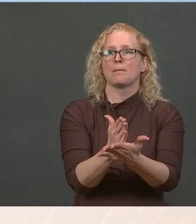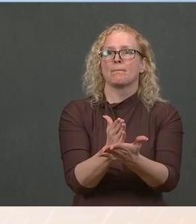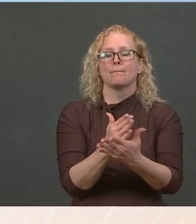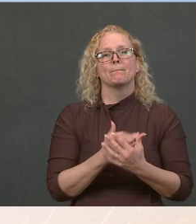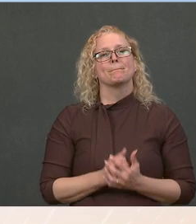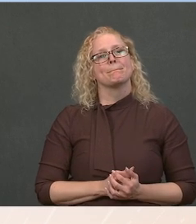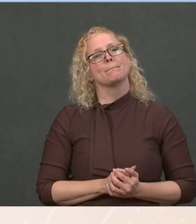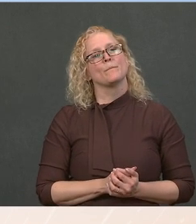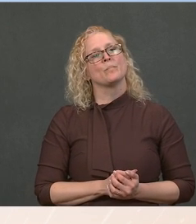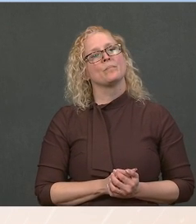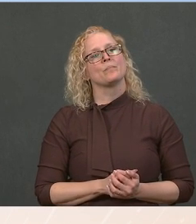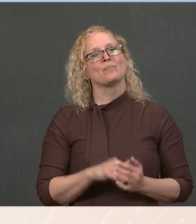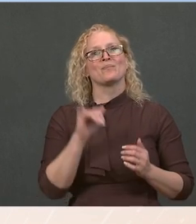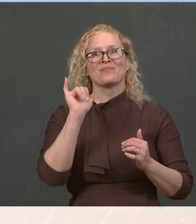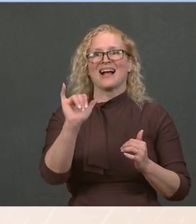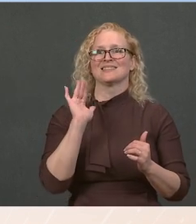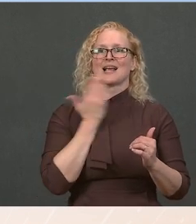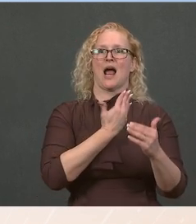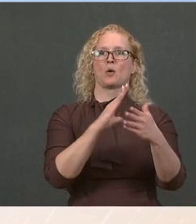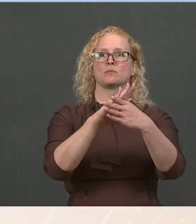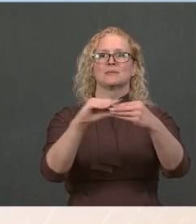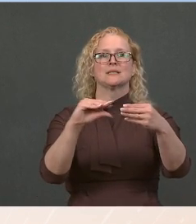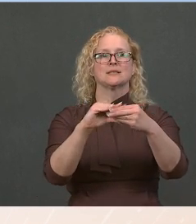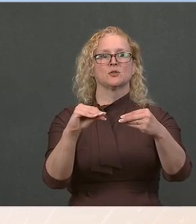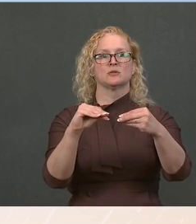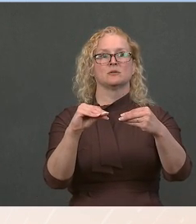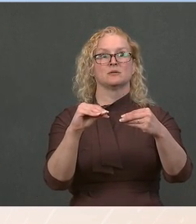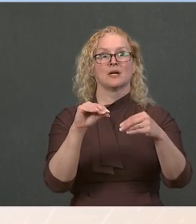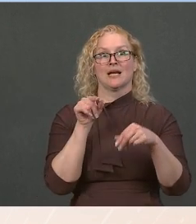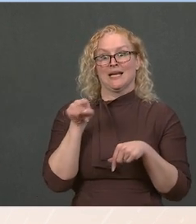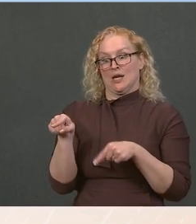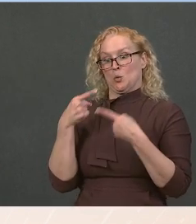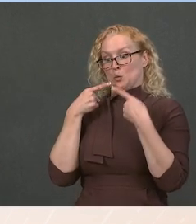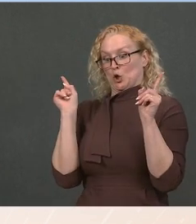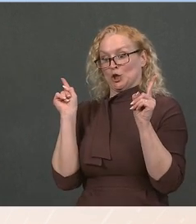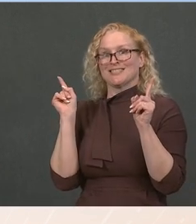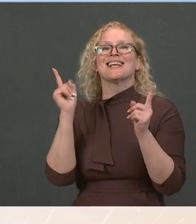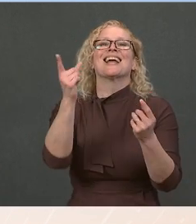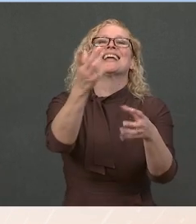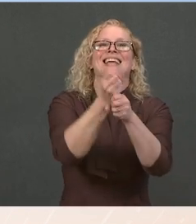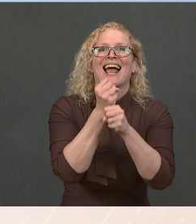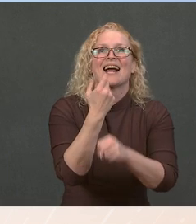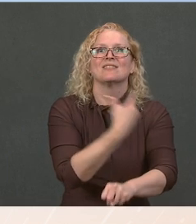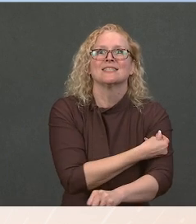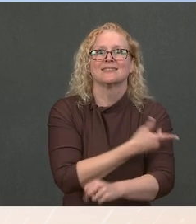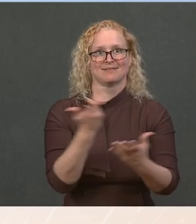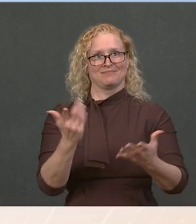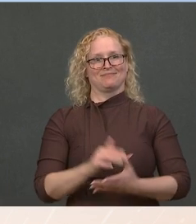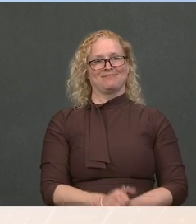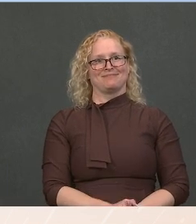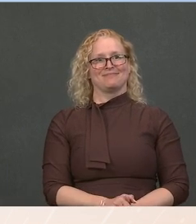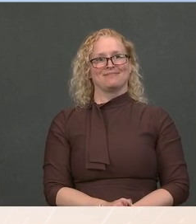And also they -- getting a vaccine is safe. It's easy -- it's easy to do. You can get it at your pharmacy.